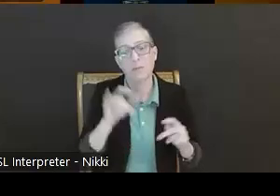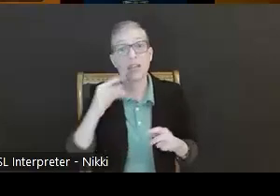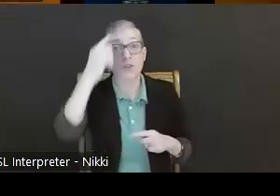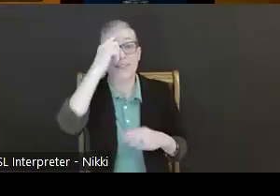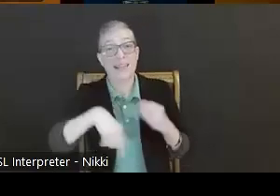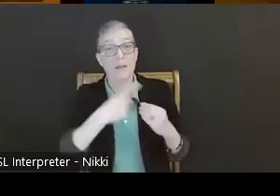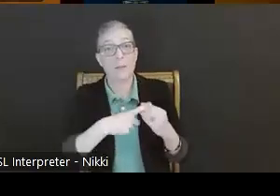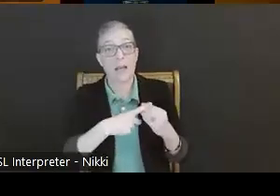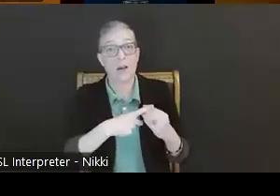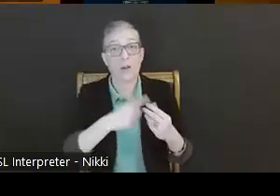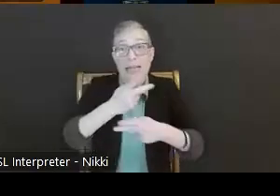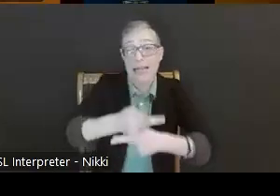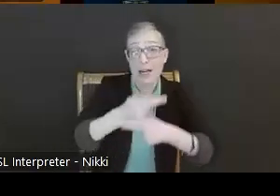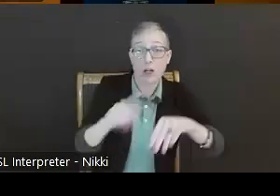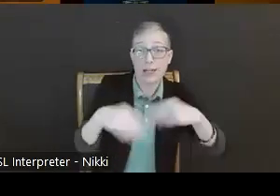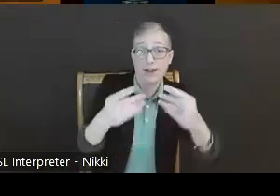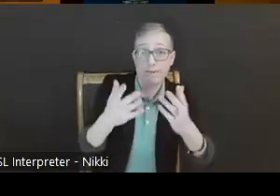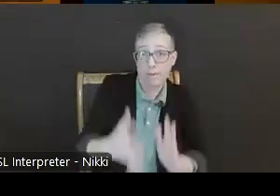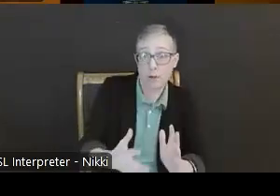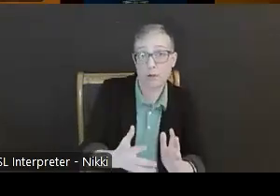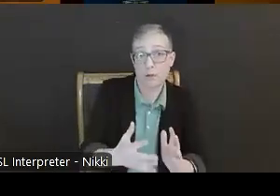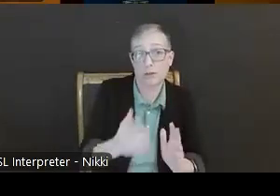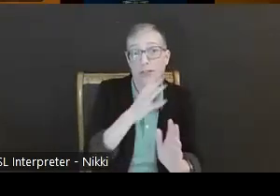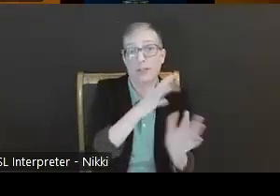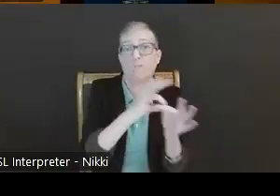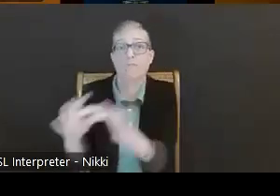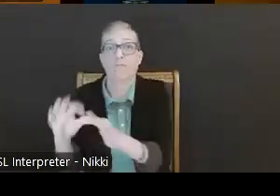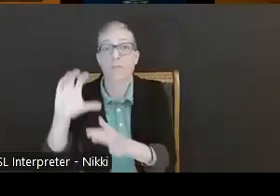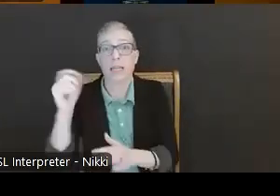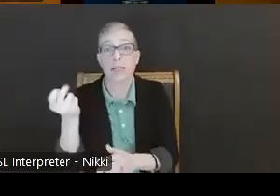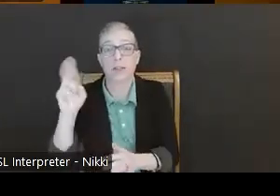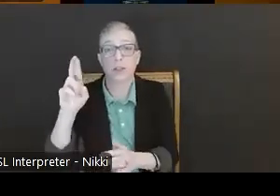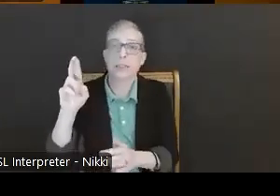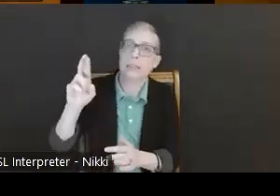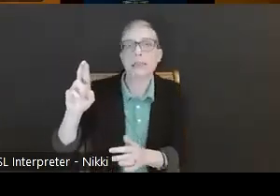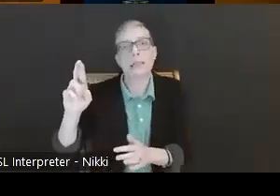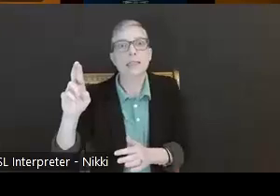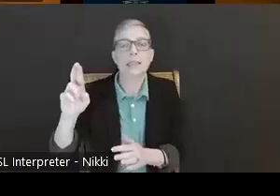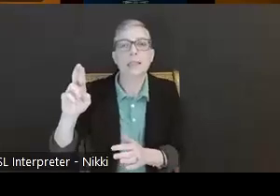caregivers and cancer there's a bit of a paradox there because the caregiver is putting out so much